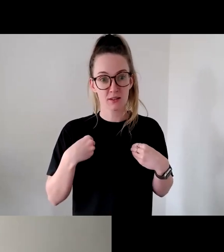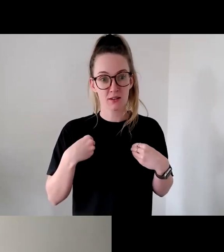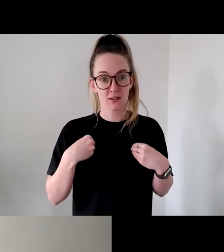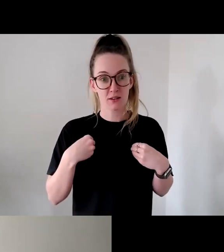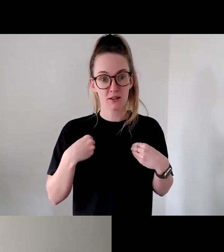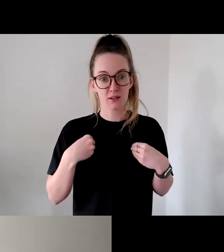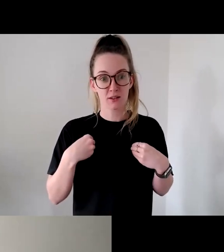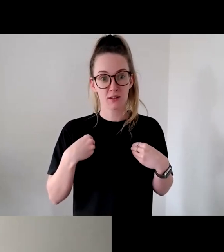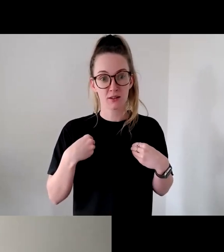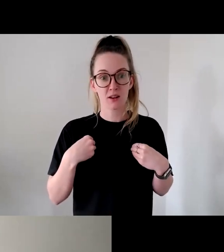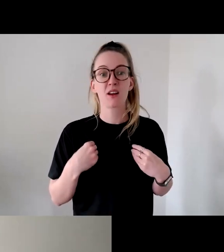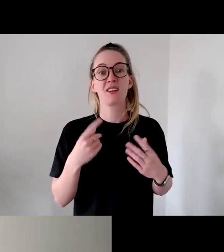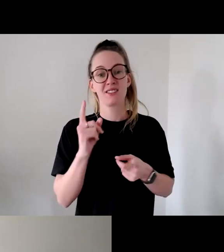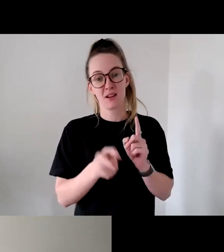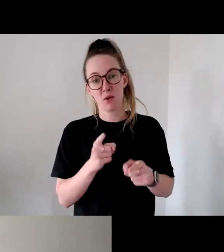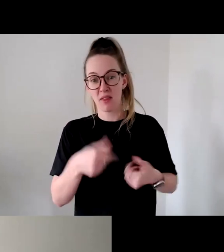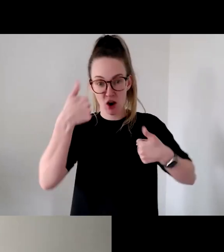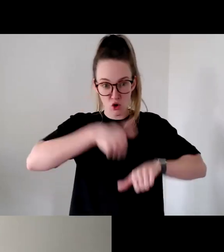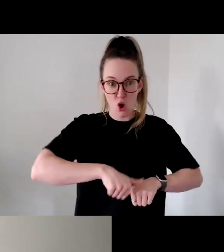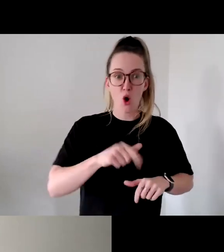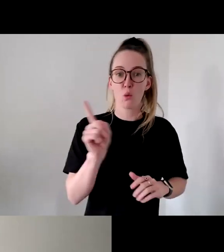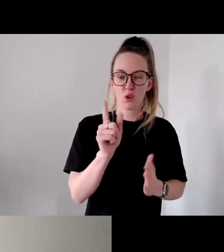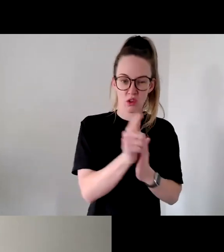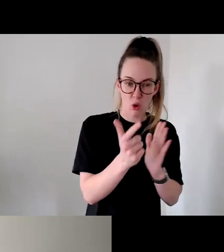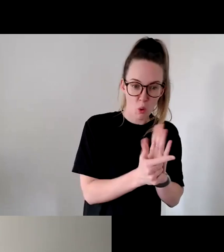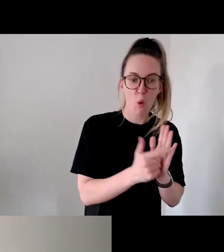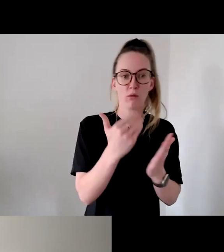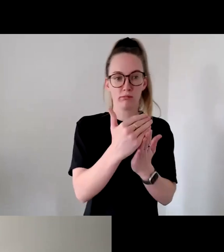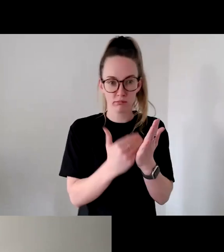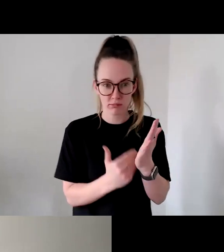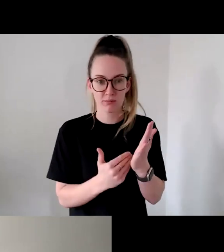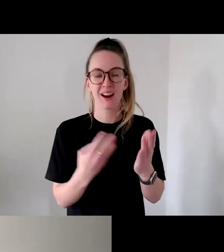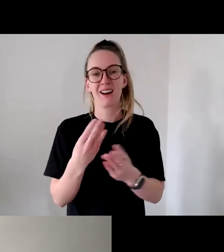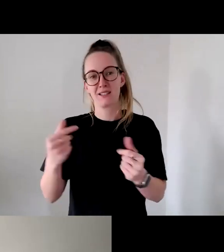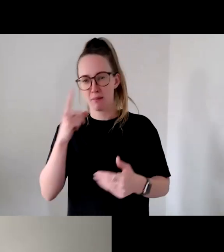language to others, you will think that is too many words, you are such a lawyer. But what that